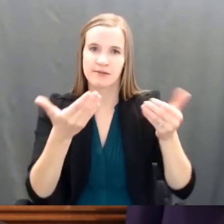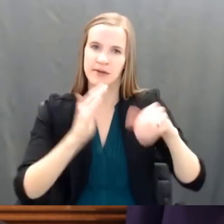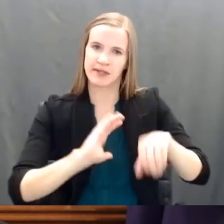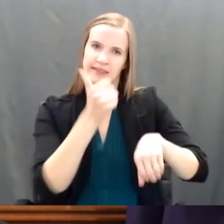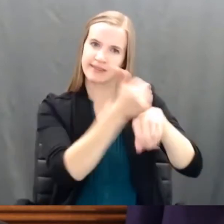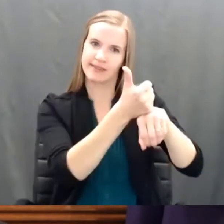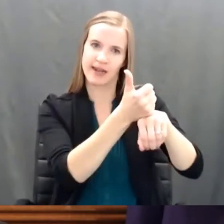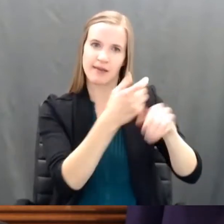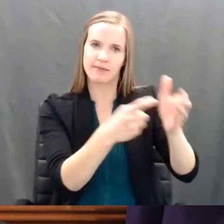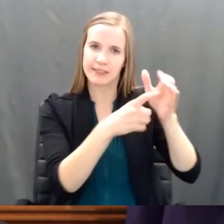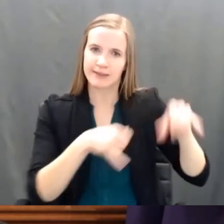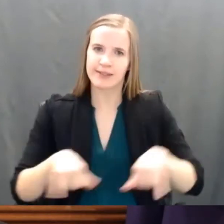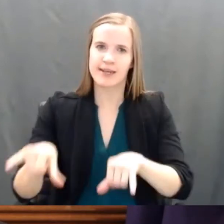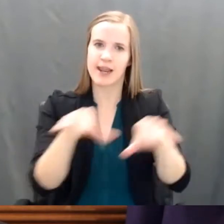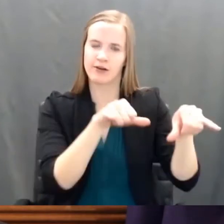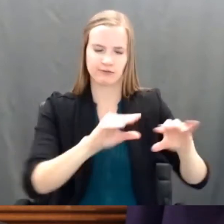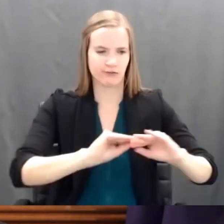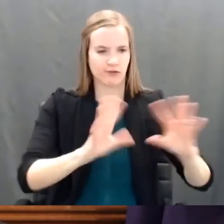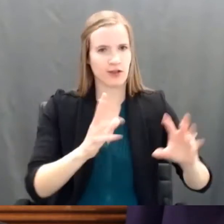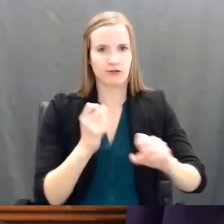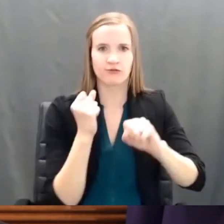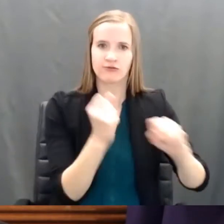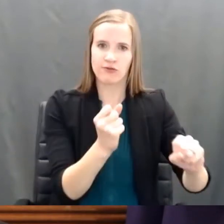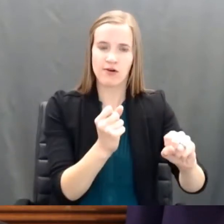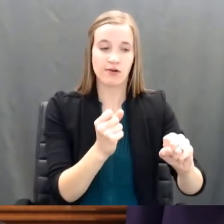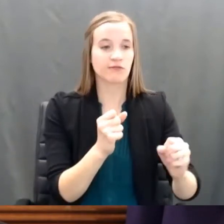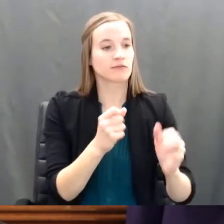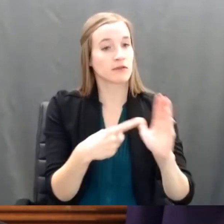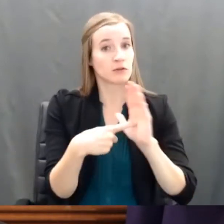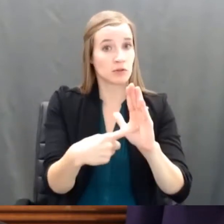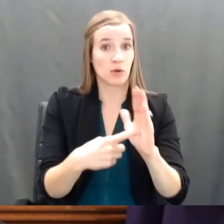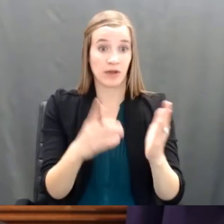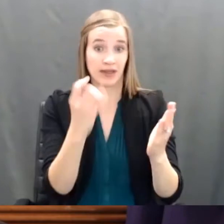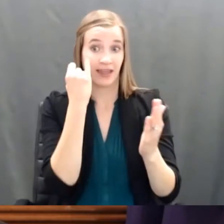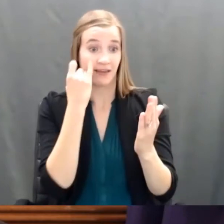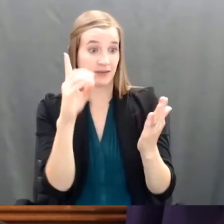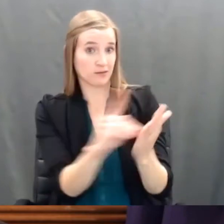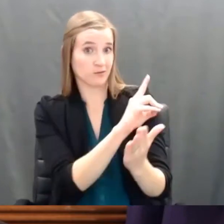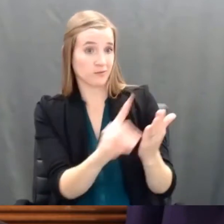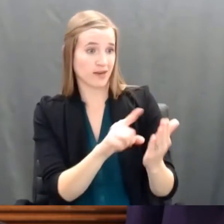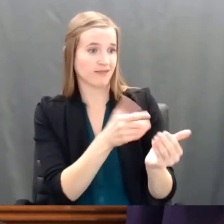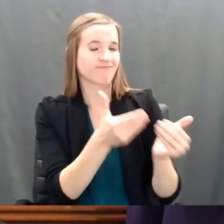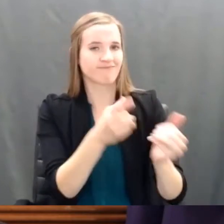consistent, enforceable standards, addressing discrimination against individuals with